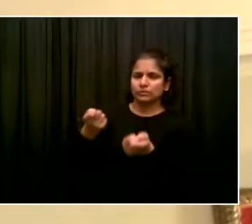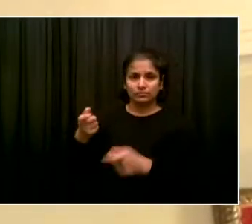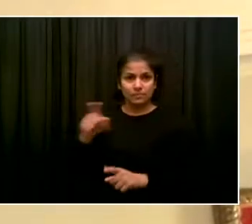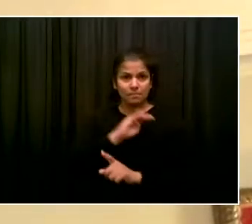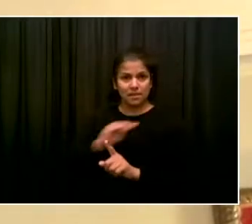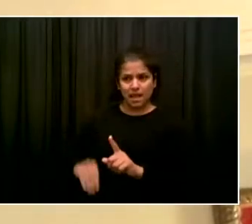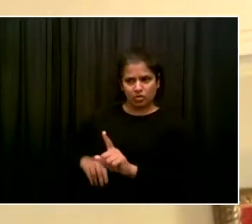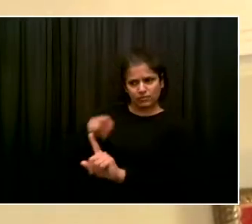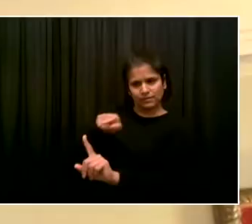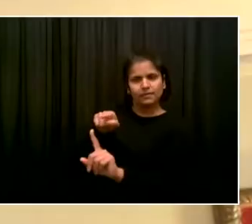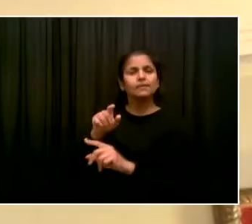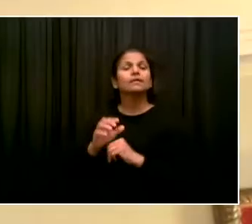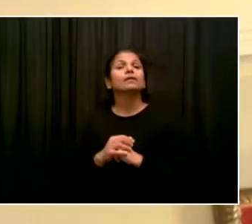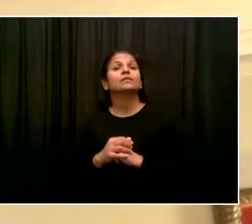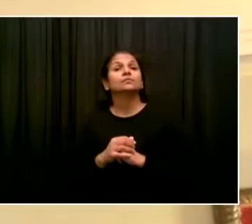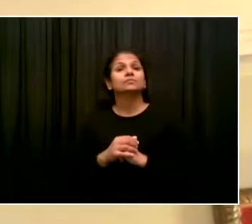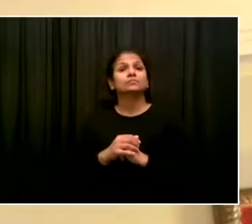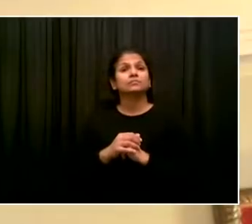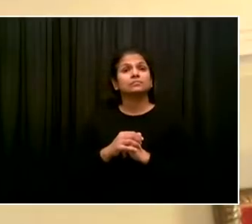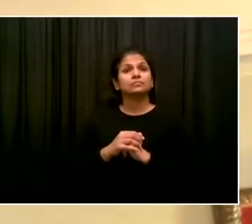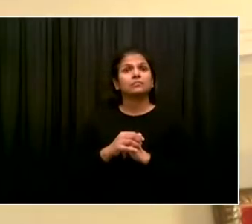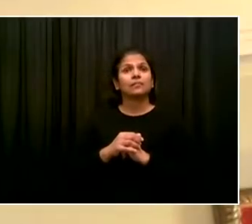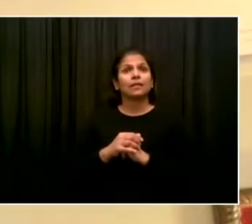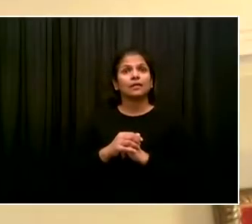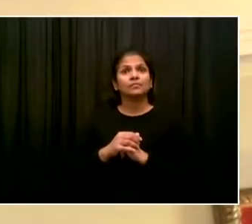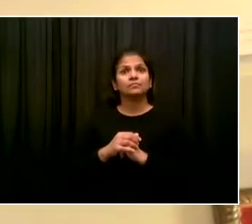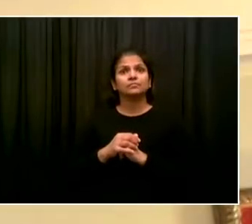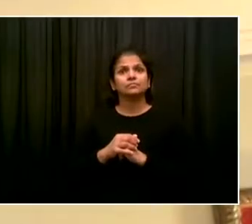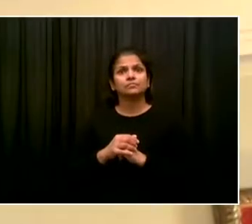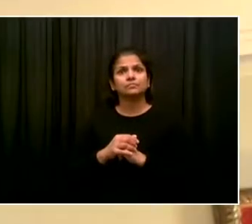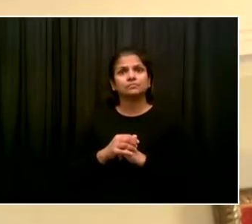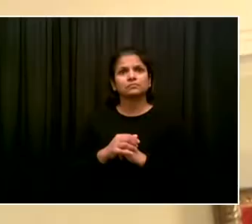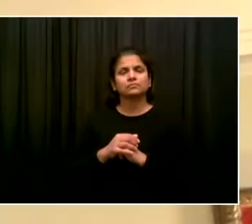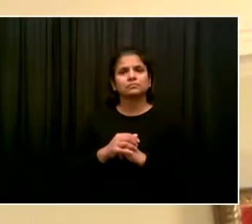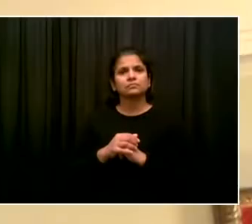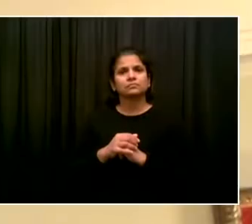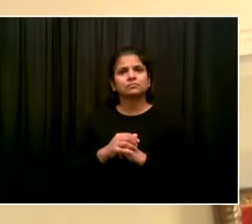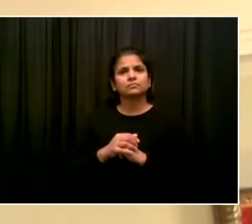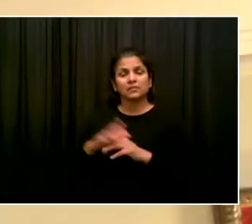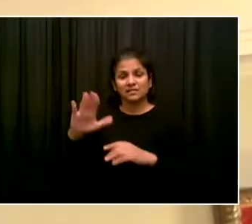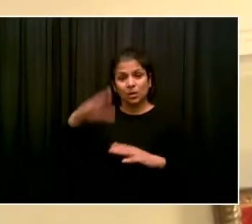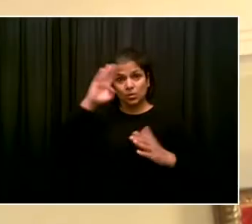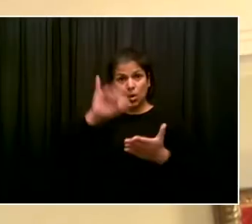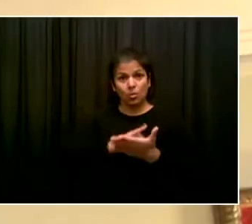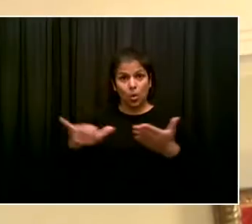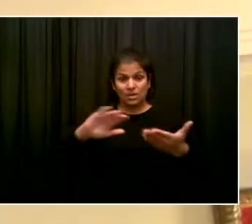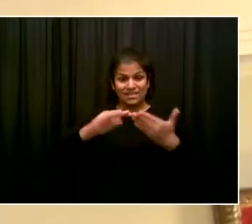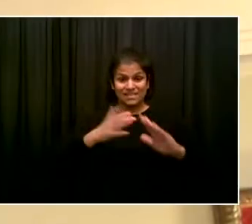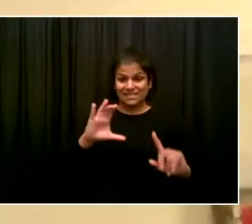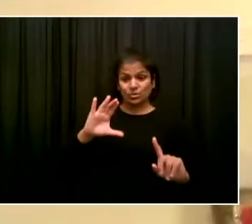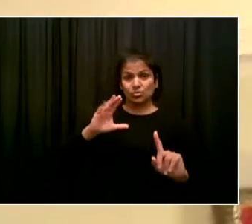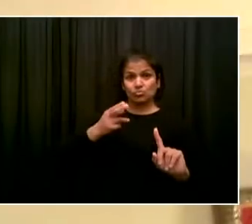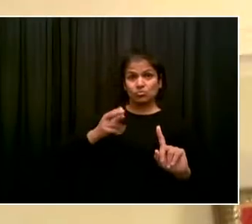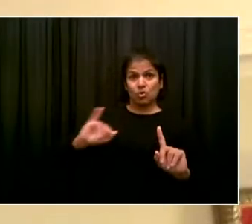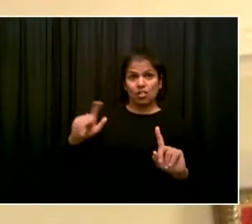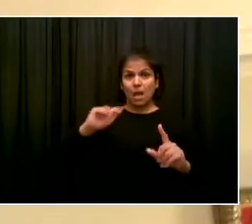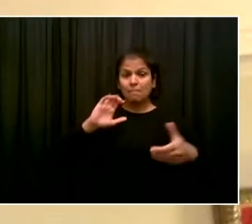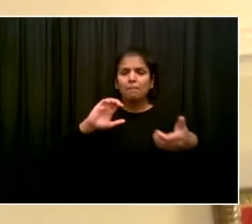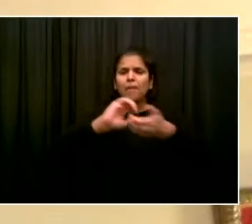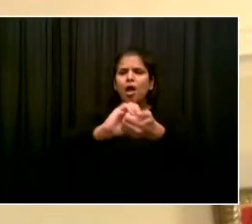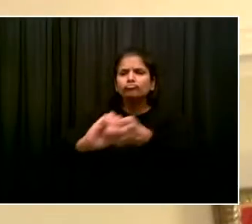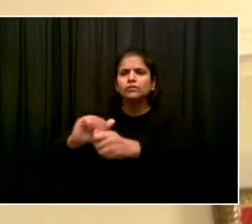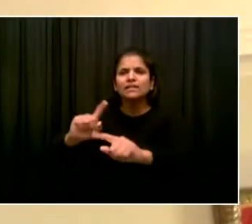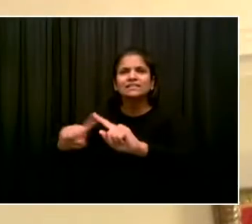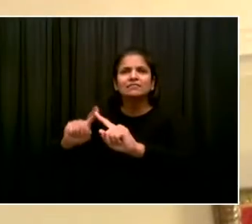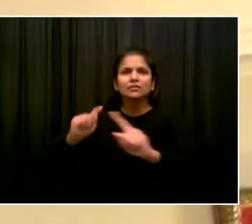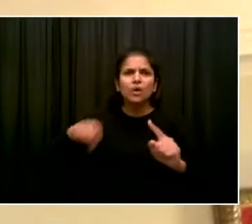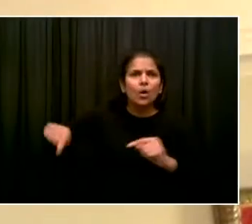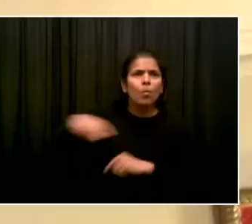COMMISSION CITY